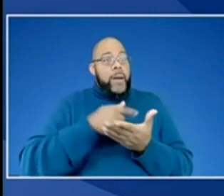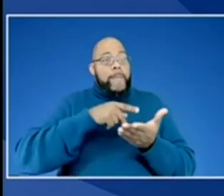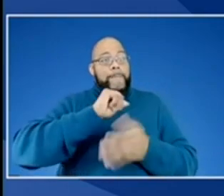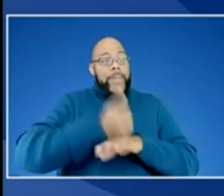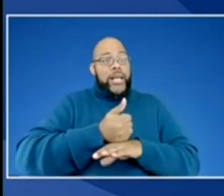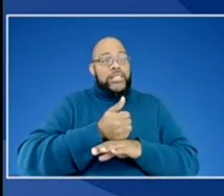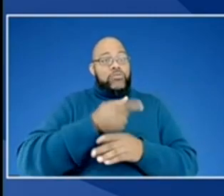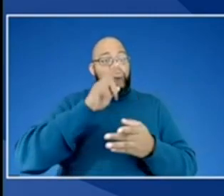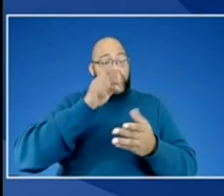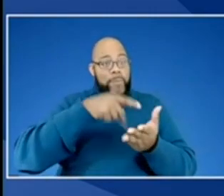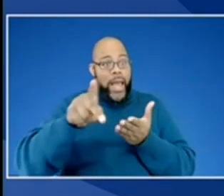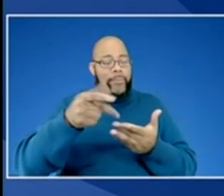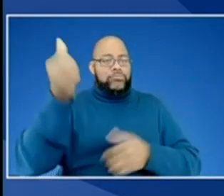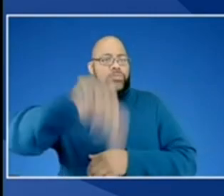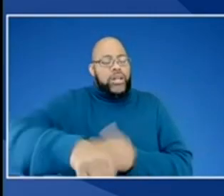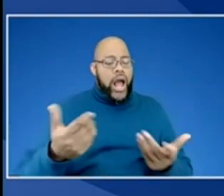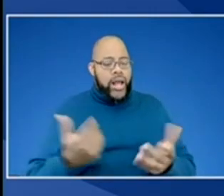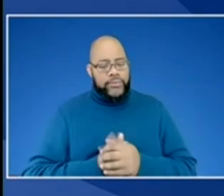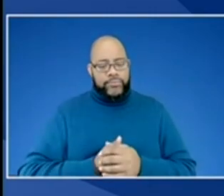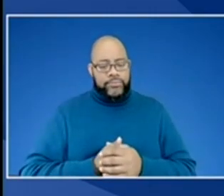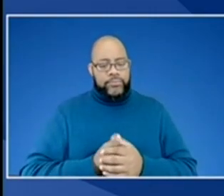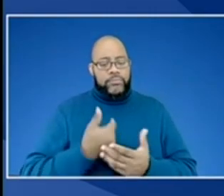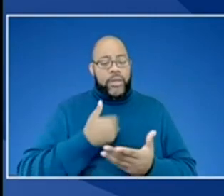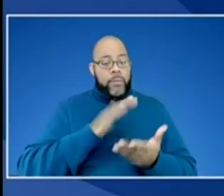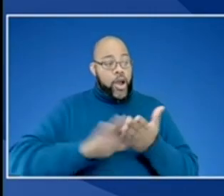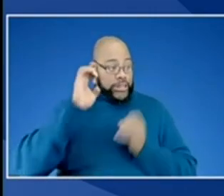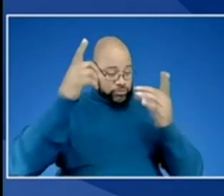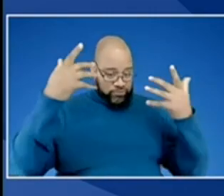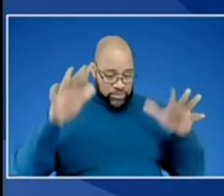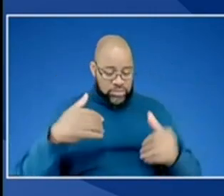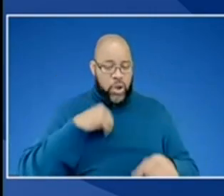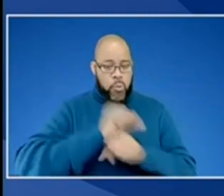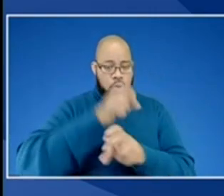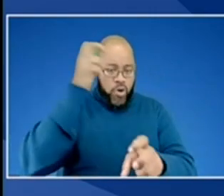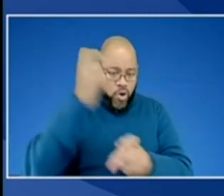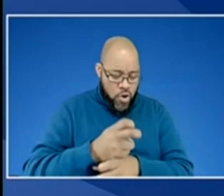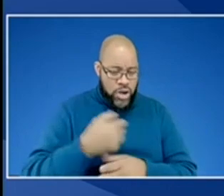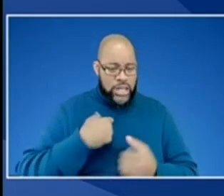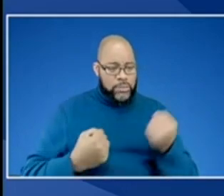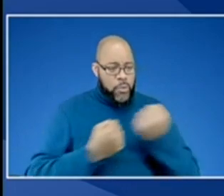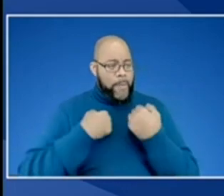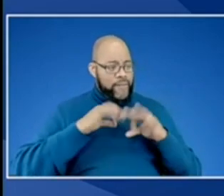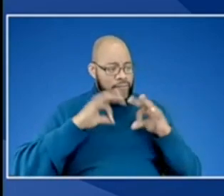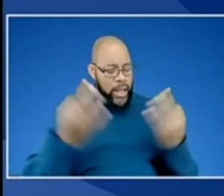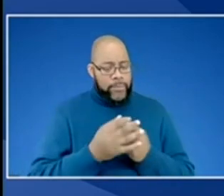is denied. I am college educated, I work hard, I support my family, I donate to